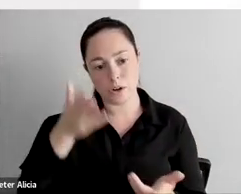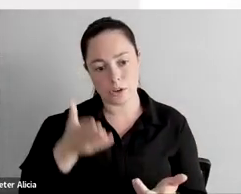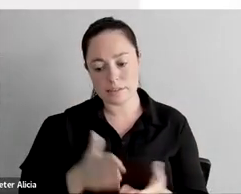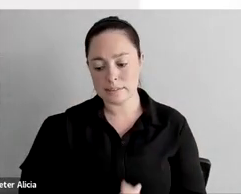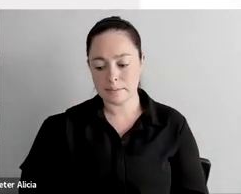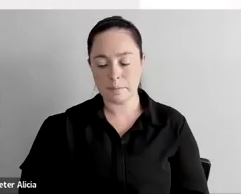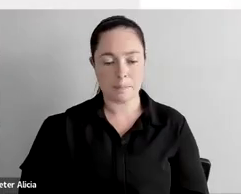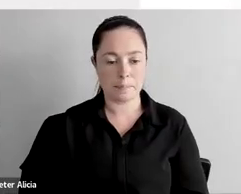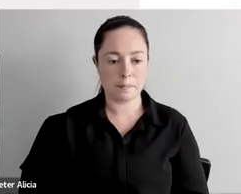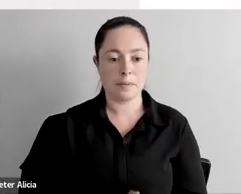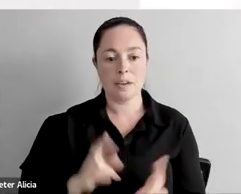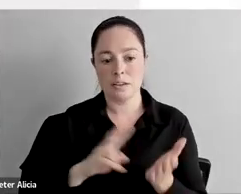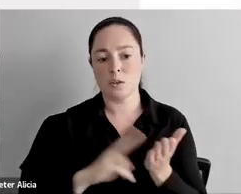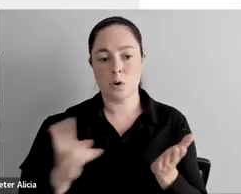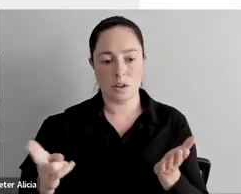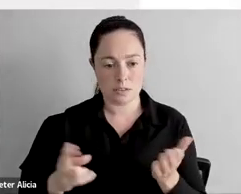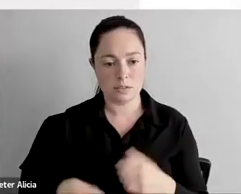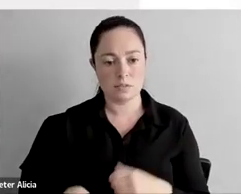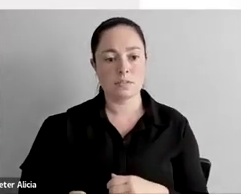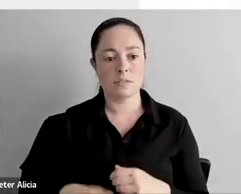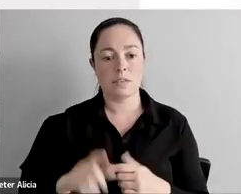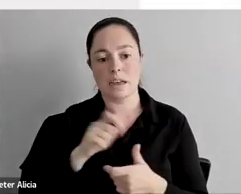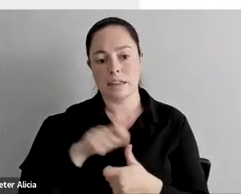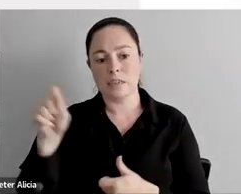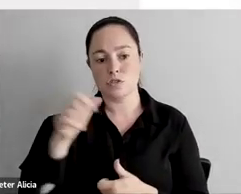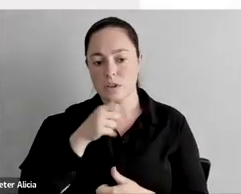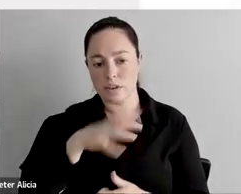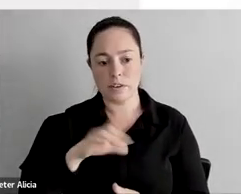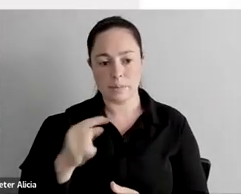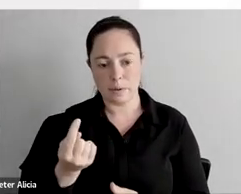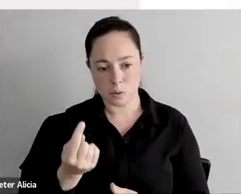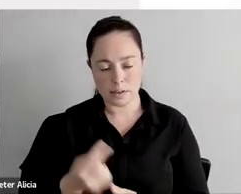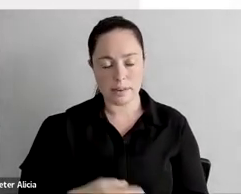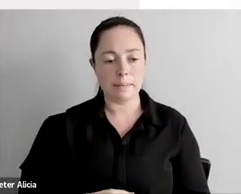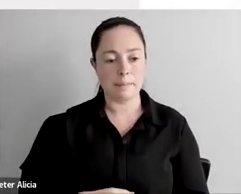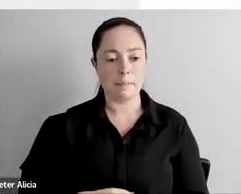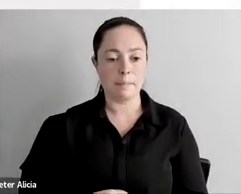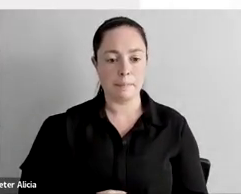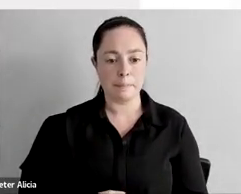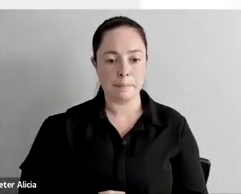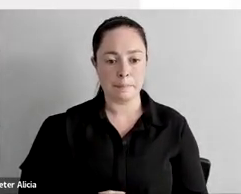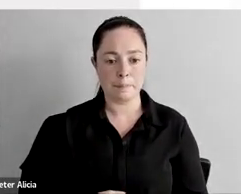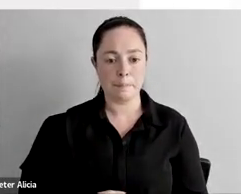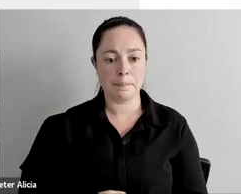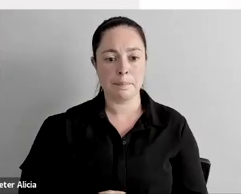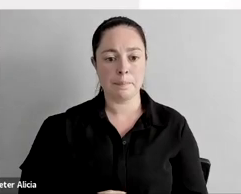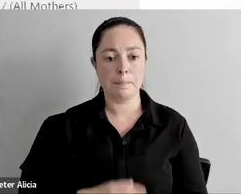uncheck select all, and check female. And then so you see